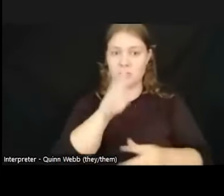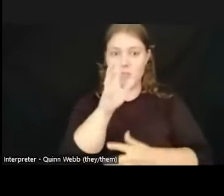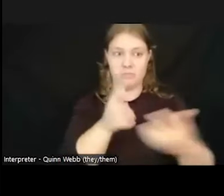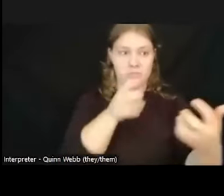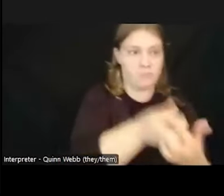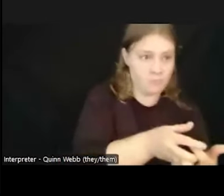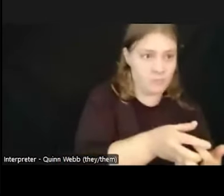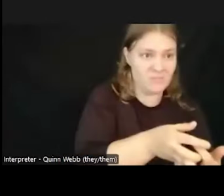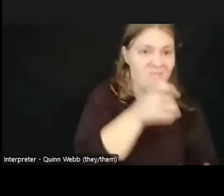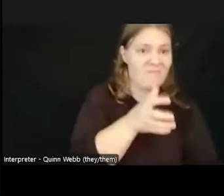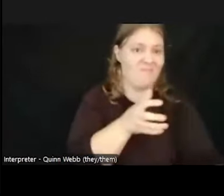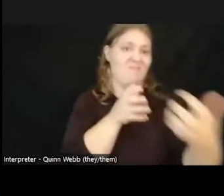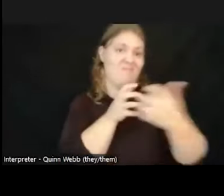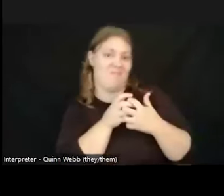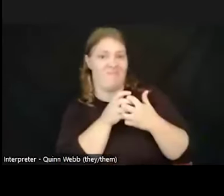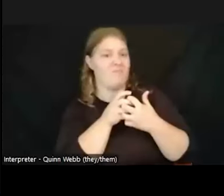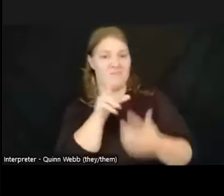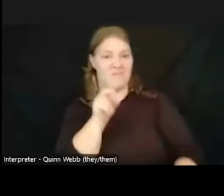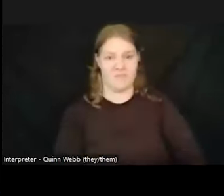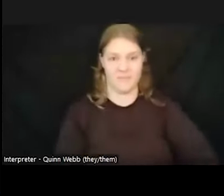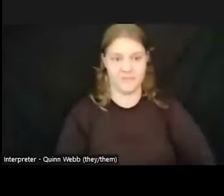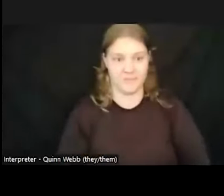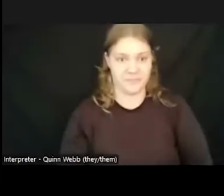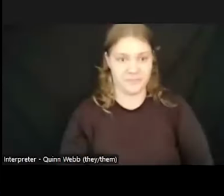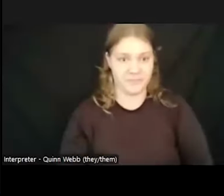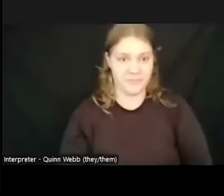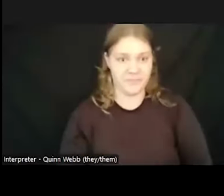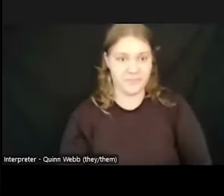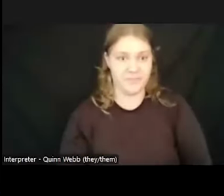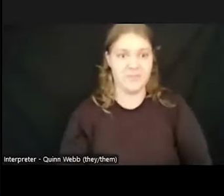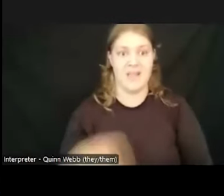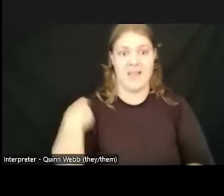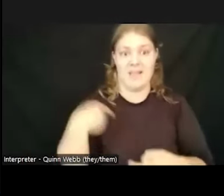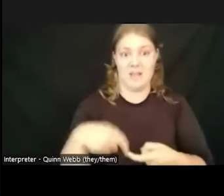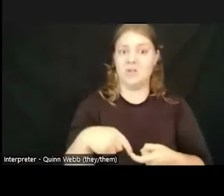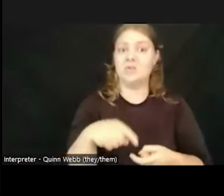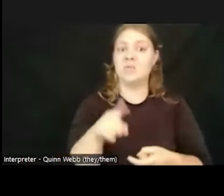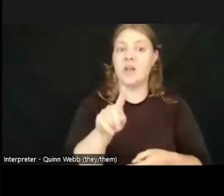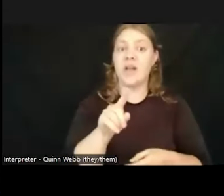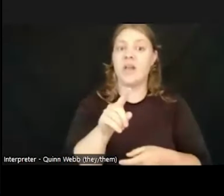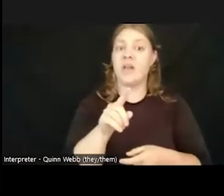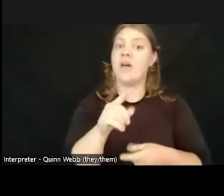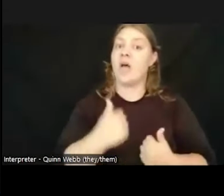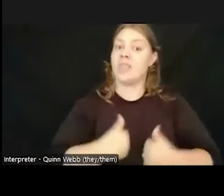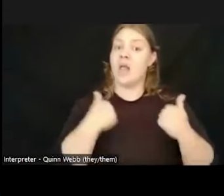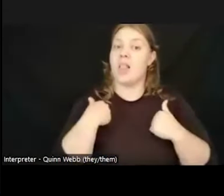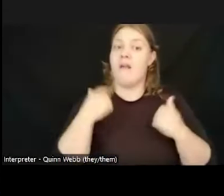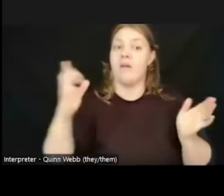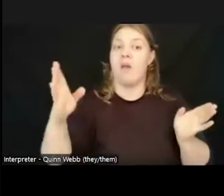are Latinos lose more years of life to coloral cancer